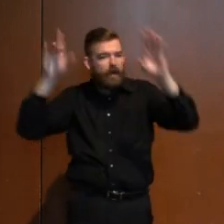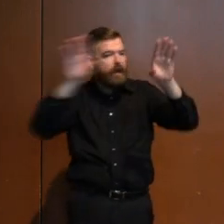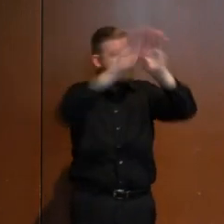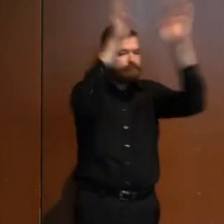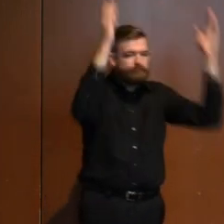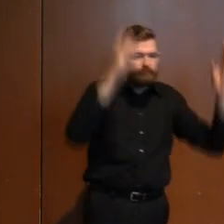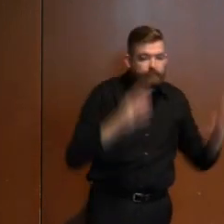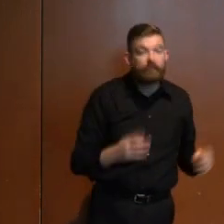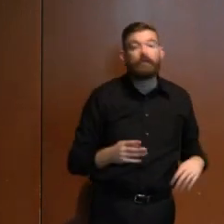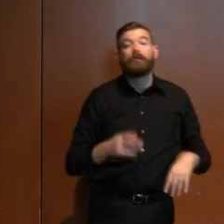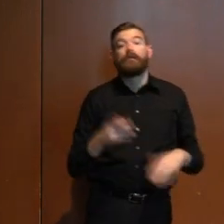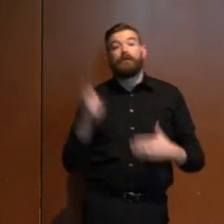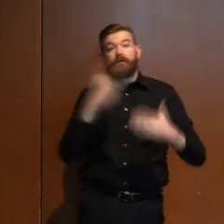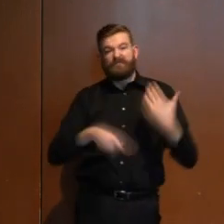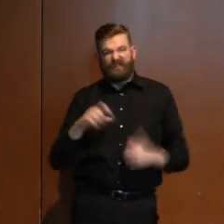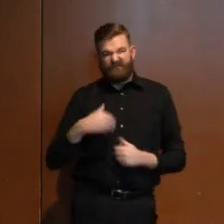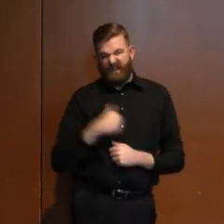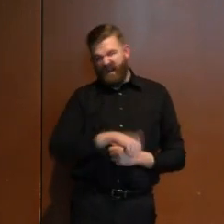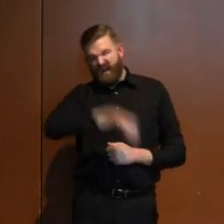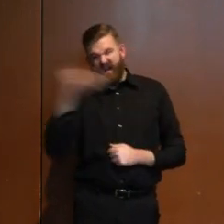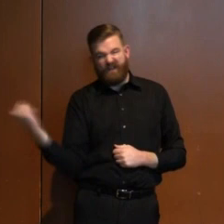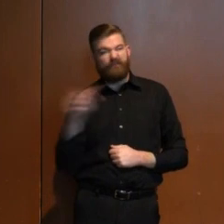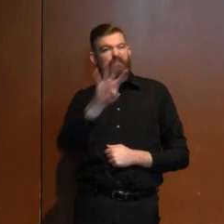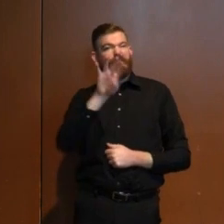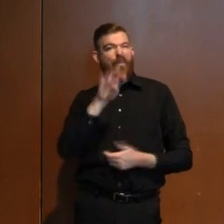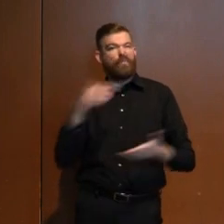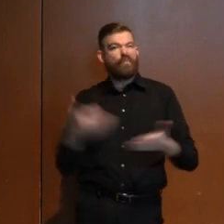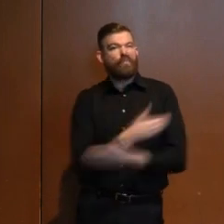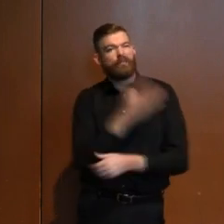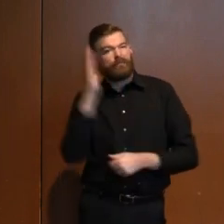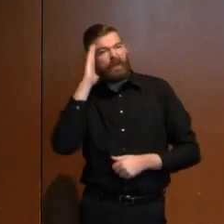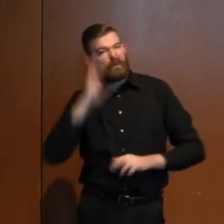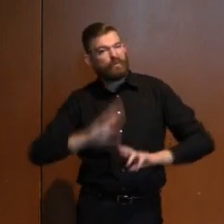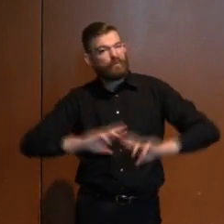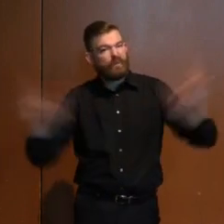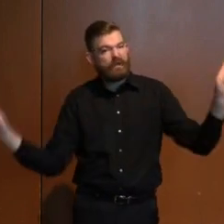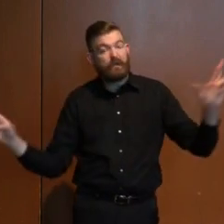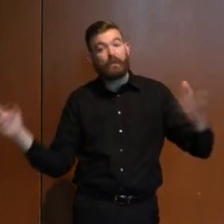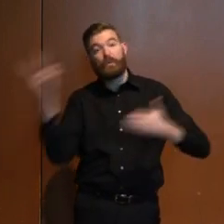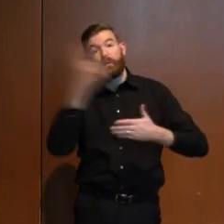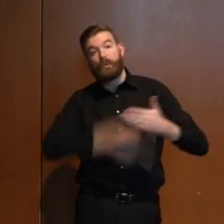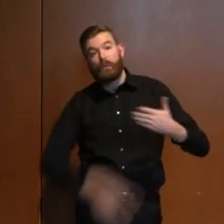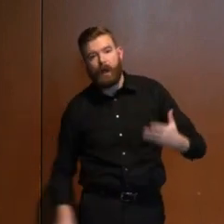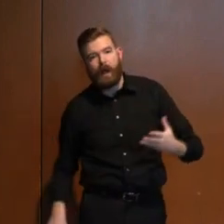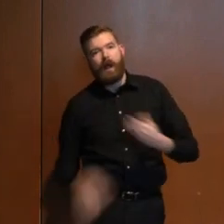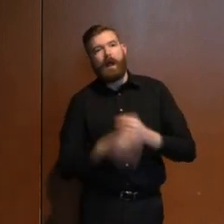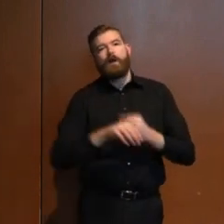WINGS IN EXISTING HOSPITALS. WE EXPECT BY EARLY NEXT WEEK AN